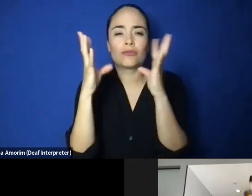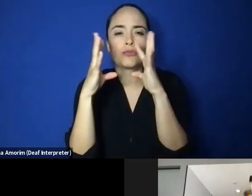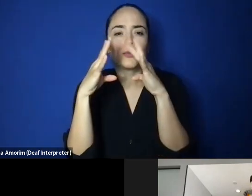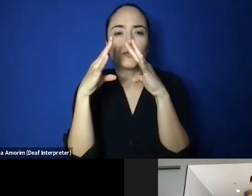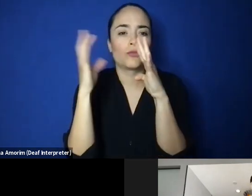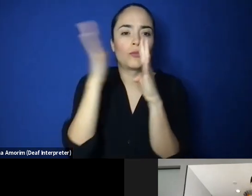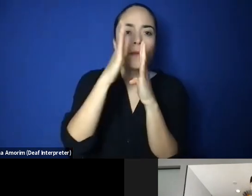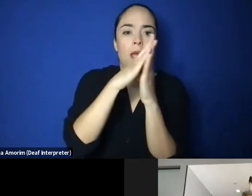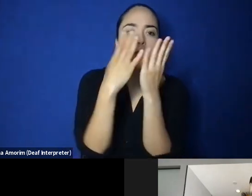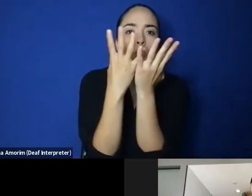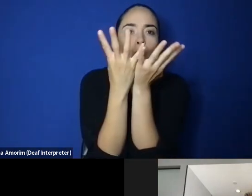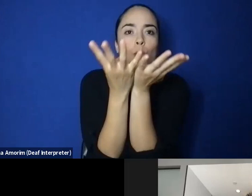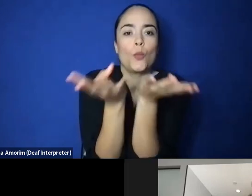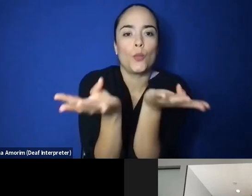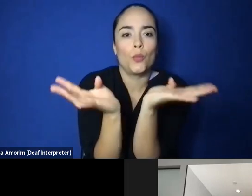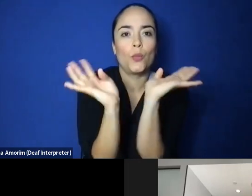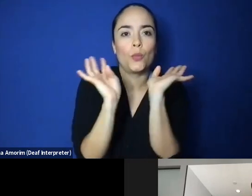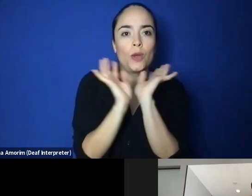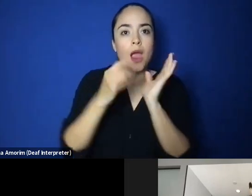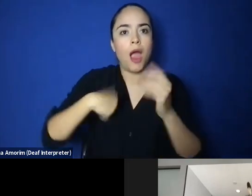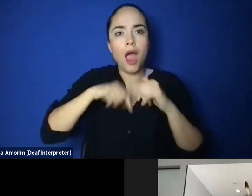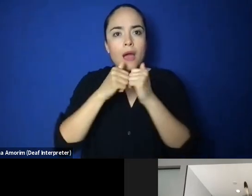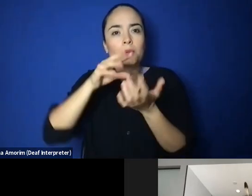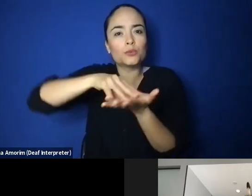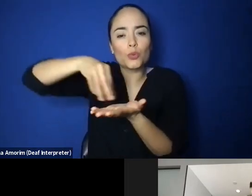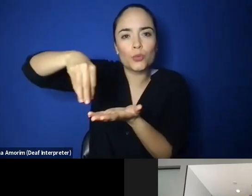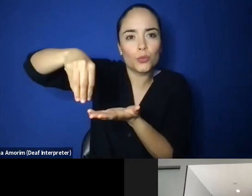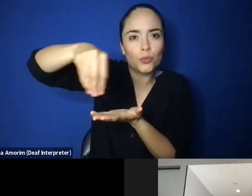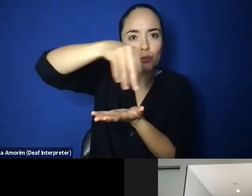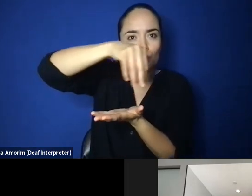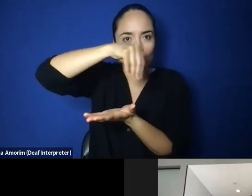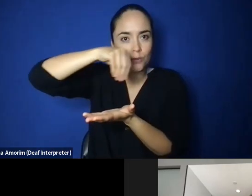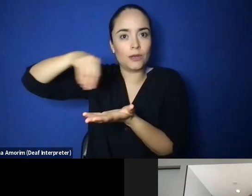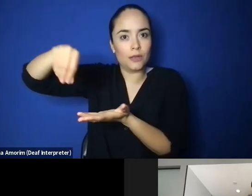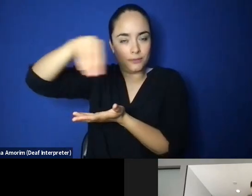safe and live a good life in our new community space. And we do that today still with powwow.